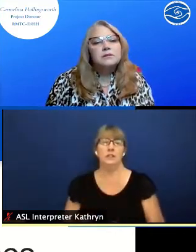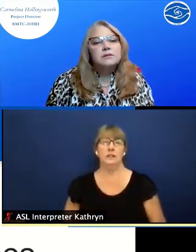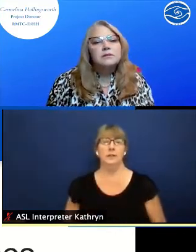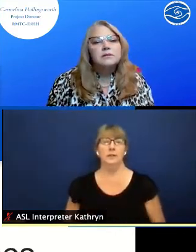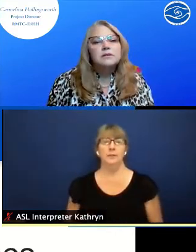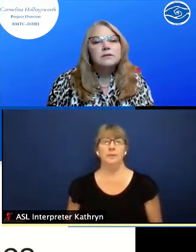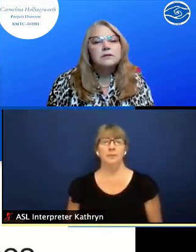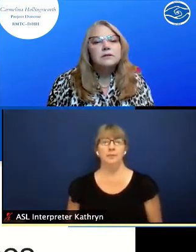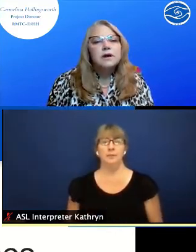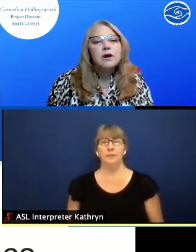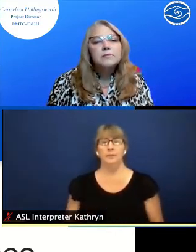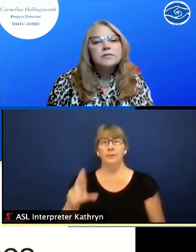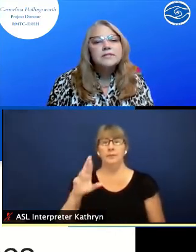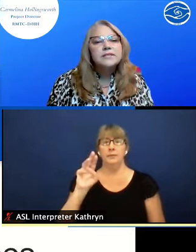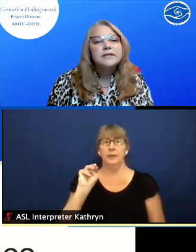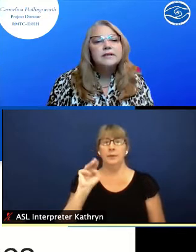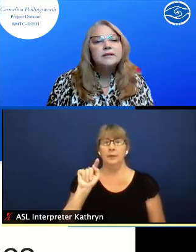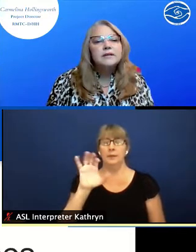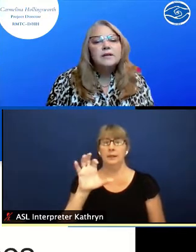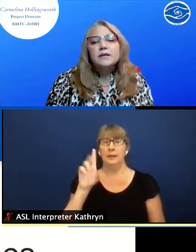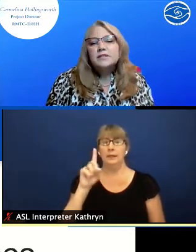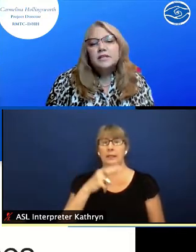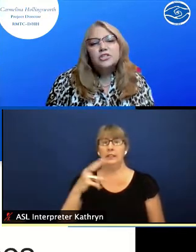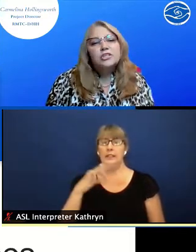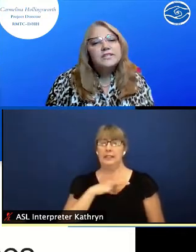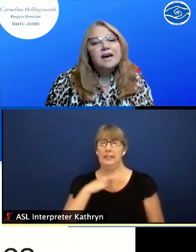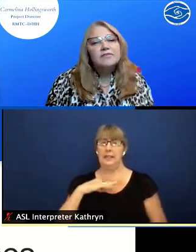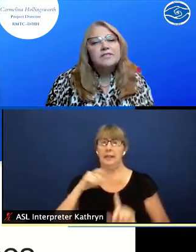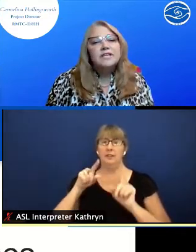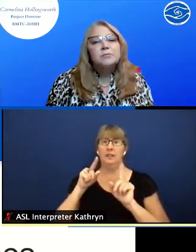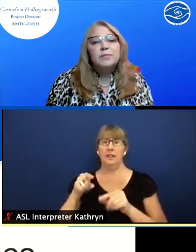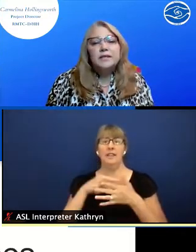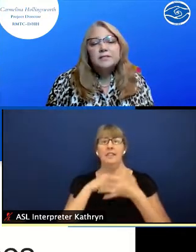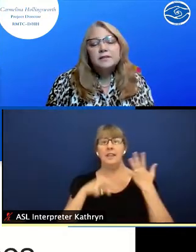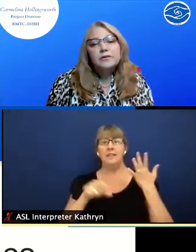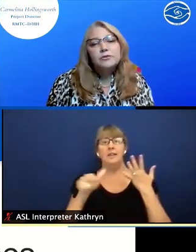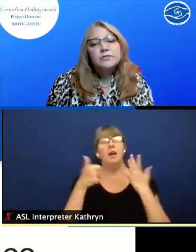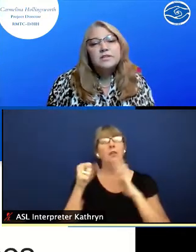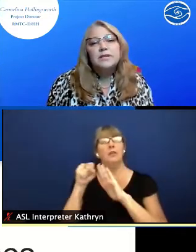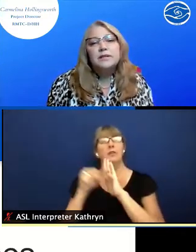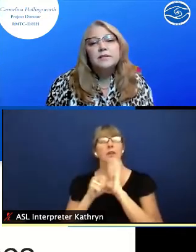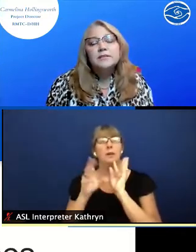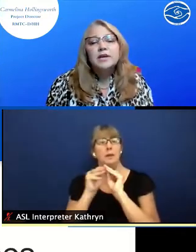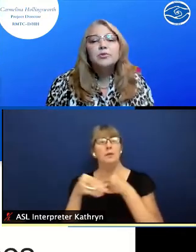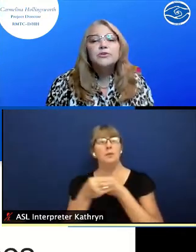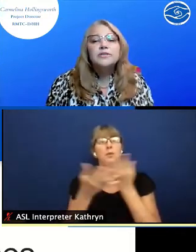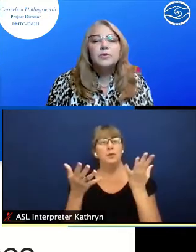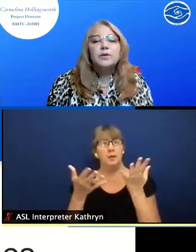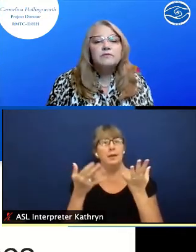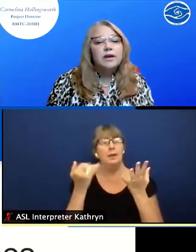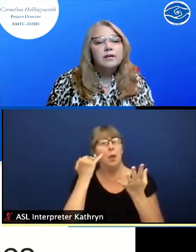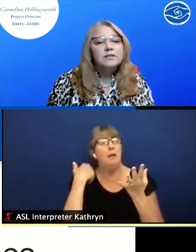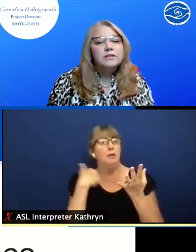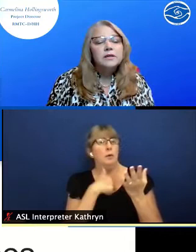RMTC-D/HH staff attend BESE and other state meetings and present when invited.